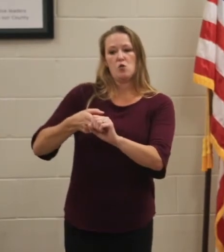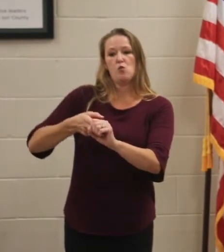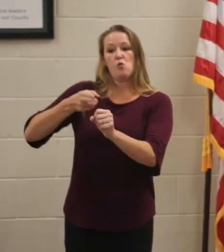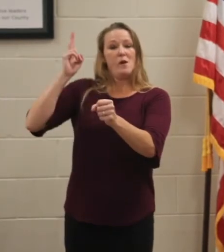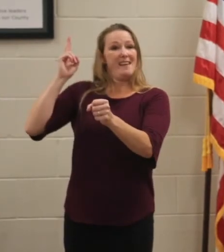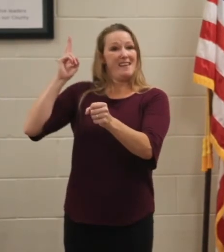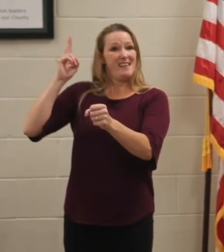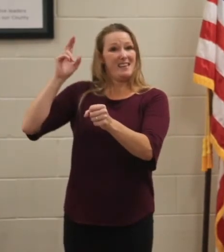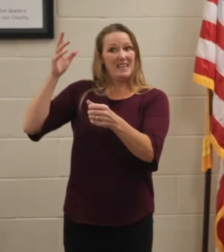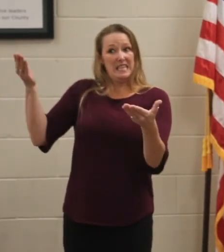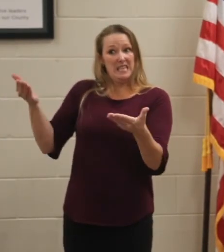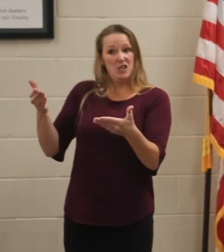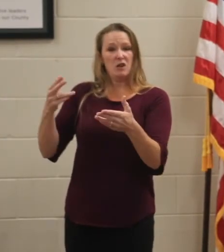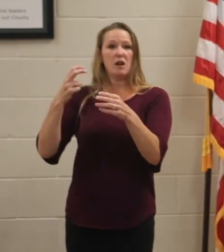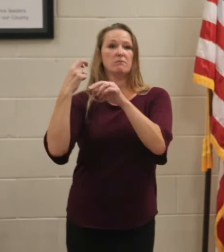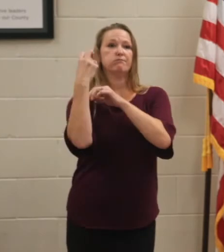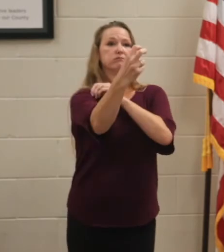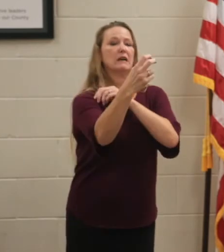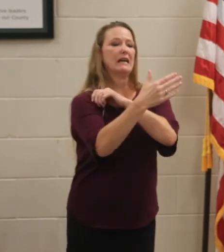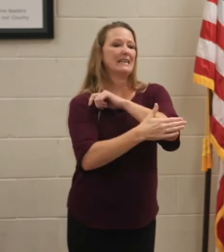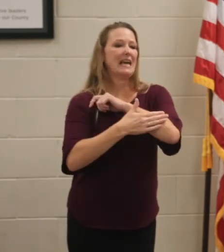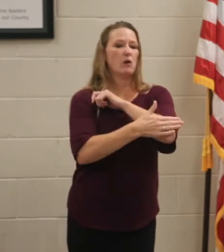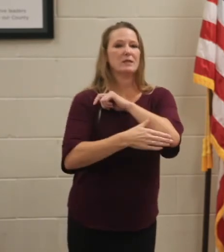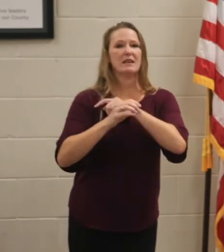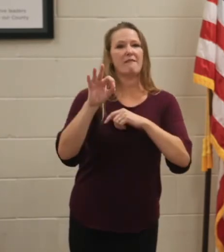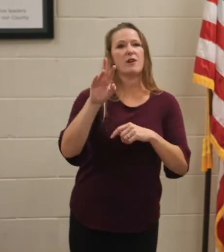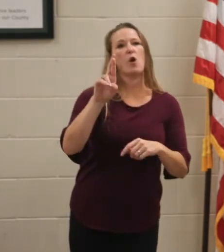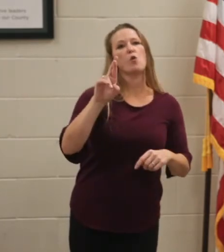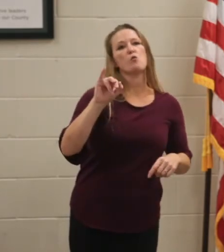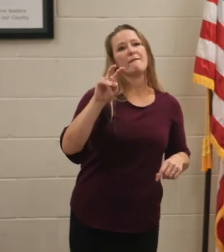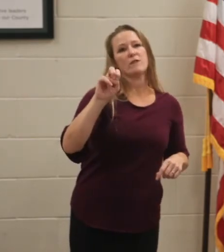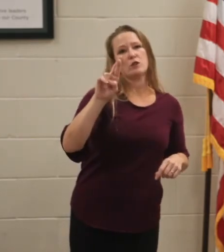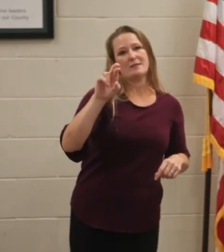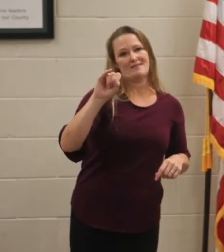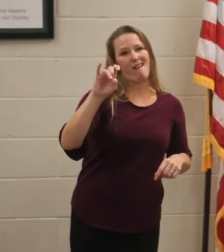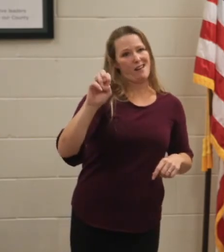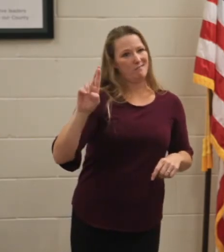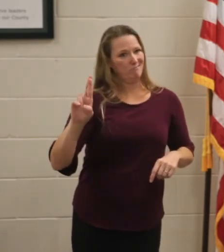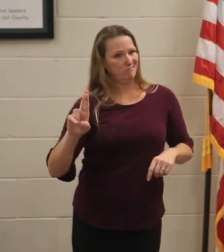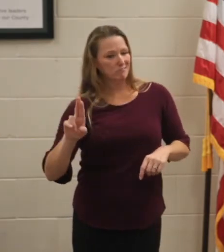Where they put them through Law Enforcement Academy and ultimately